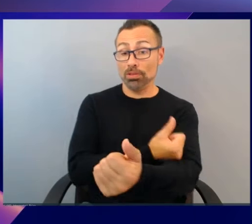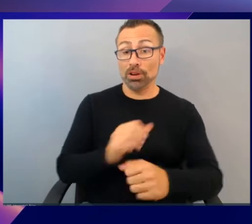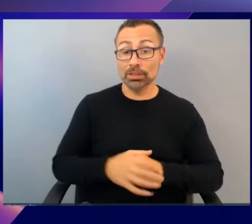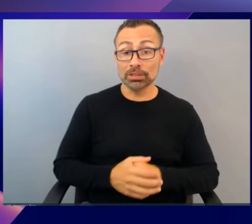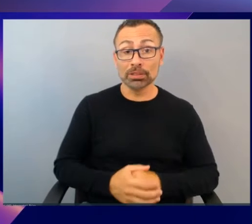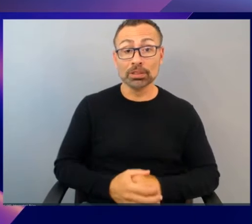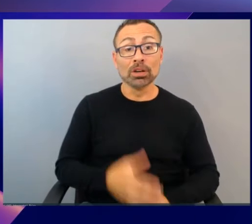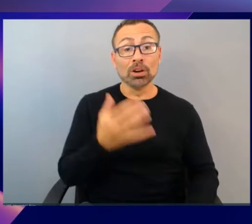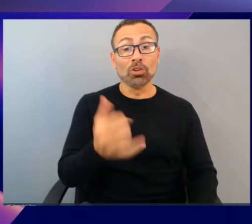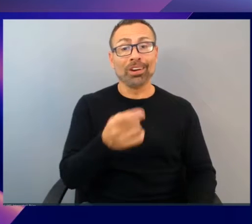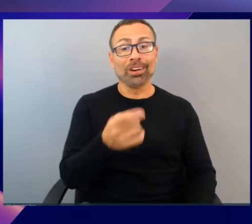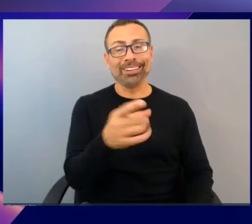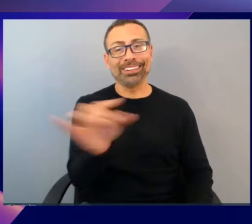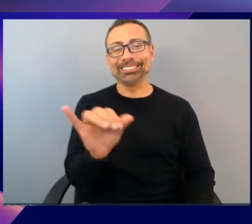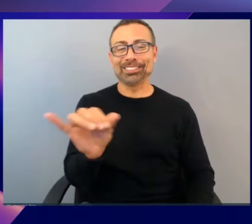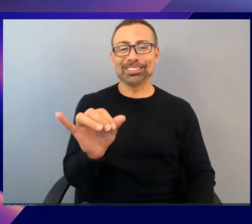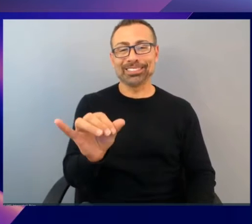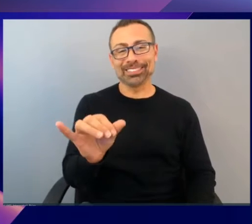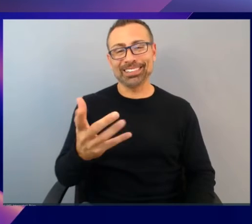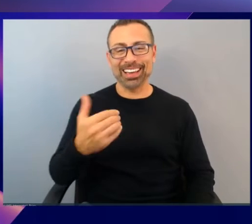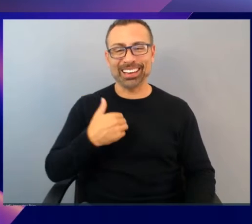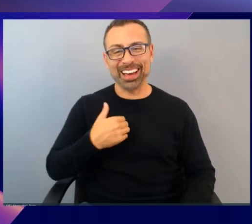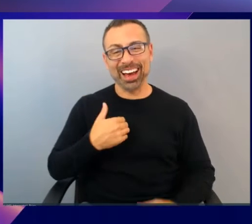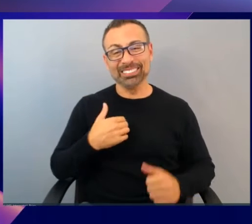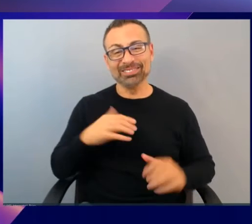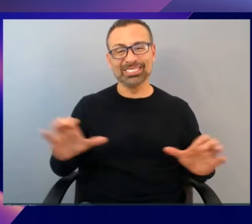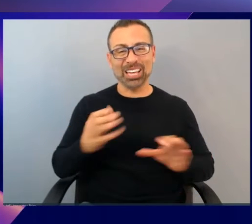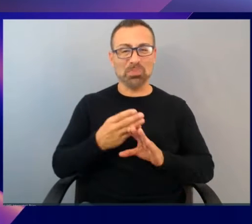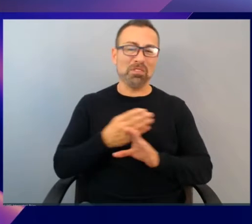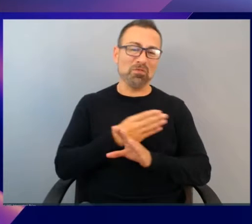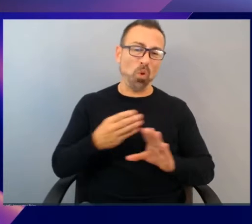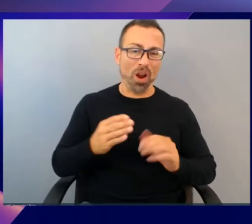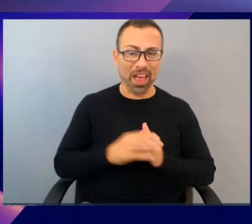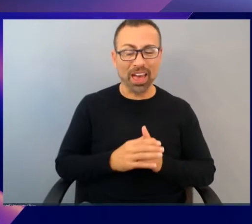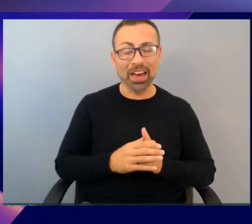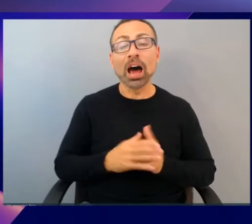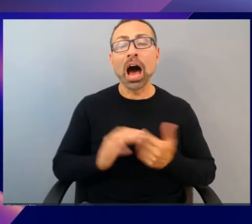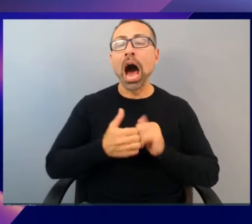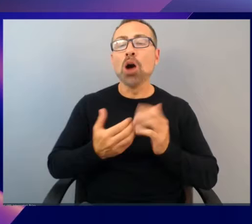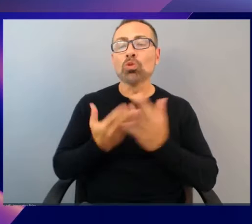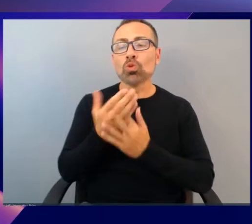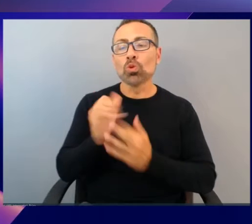where I've prebuilt a web application running on Apache and pre-configured CloudWatch